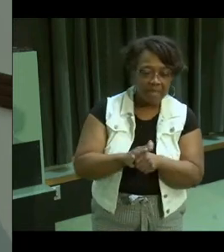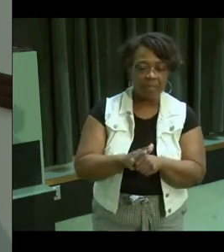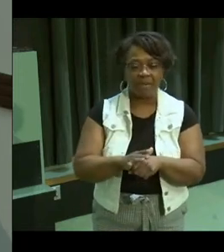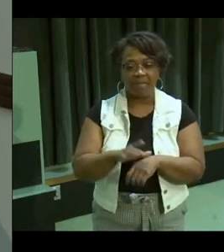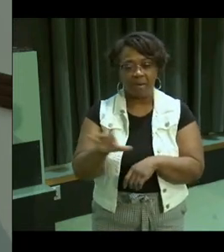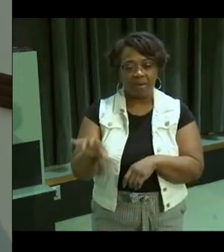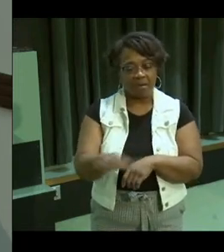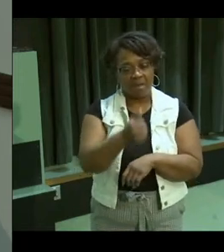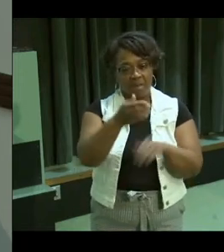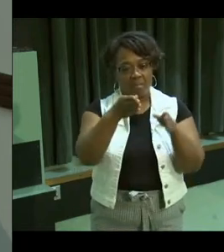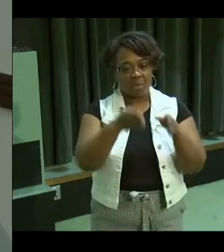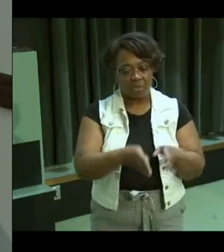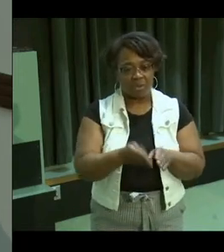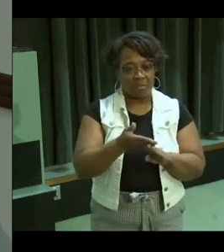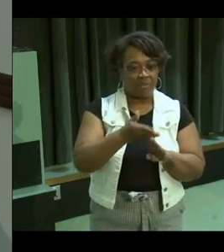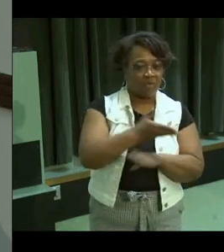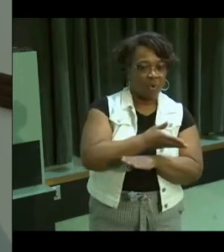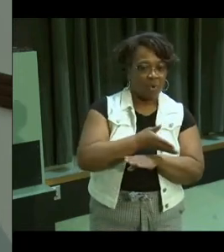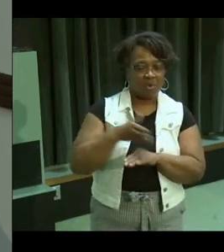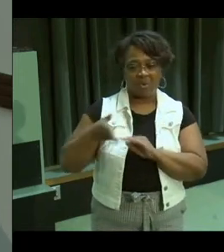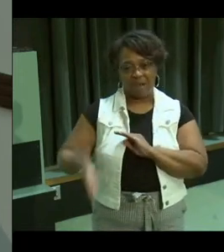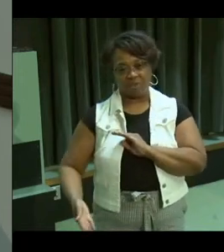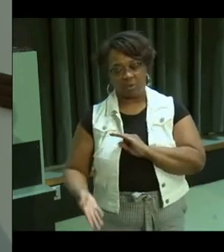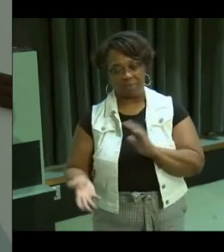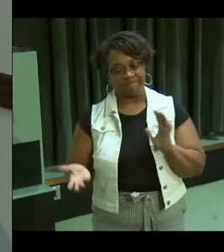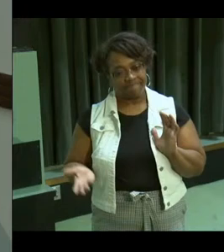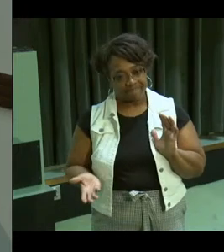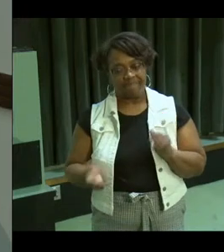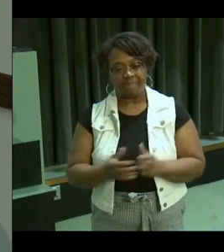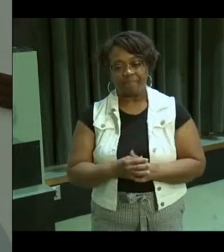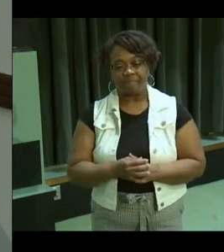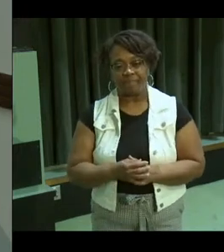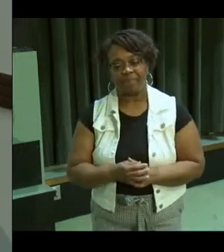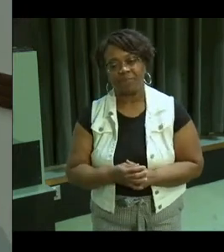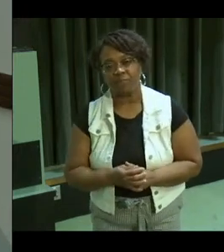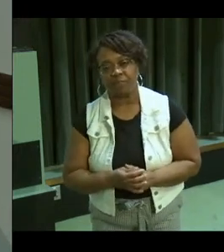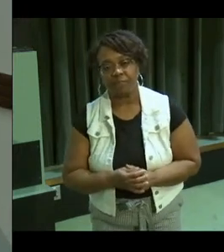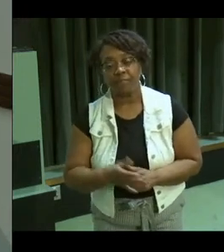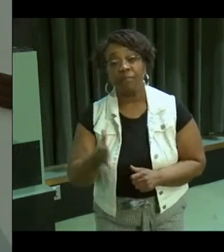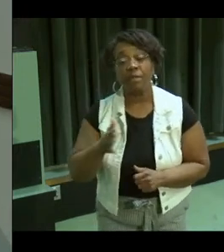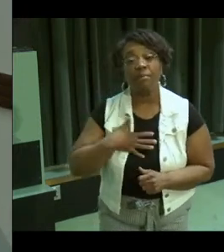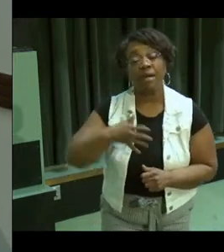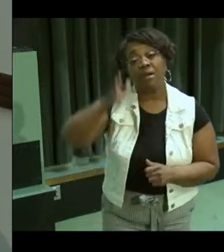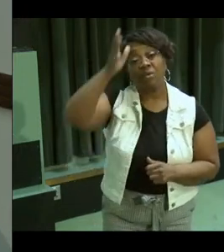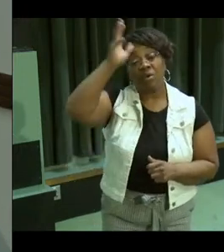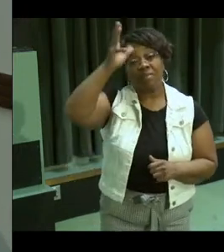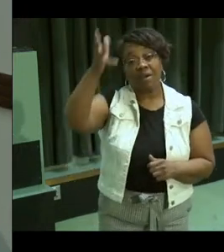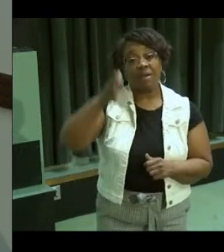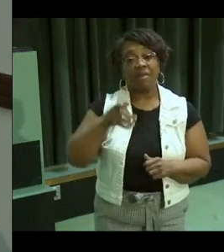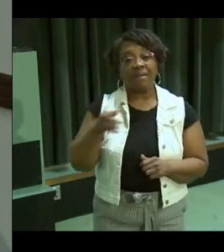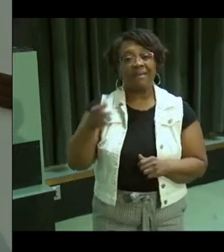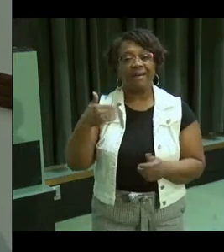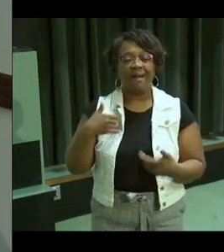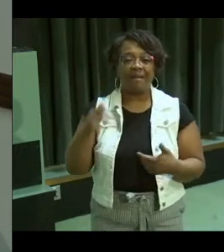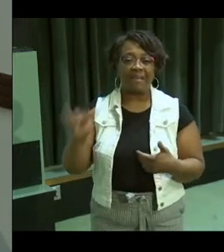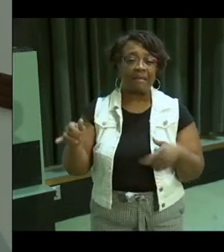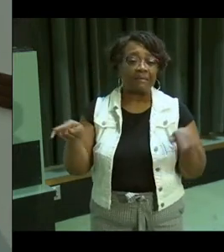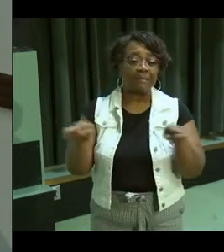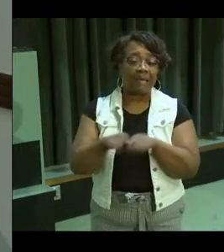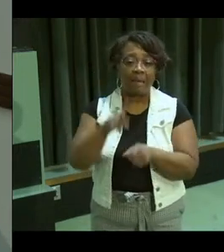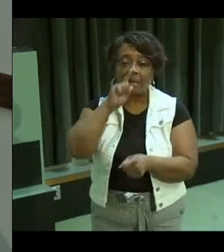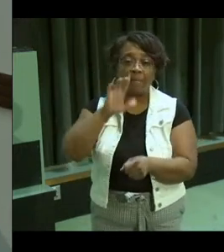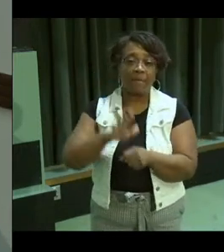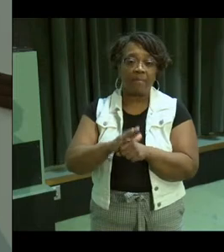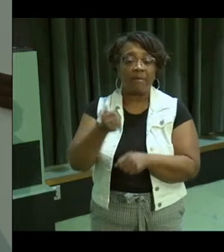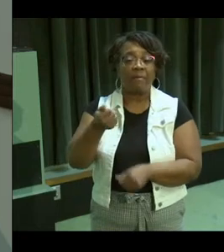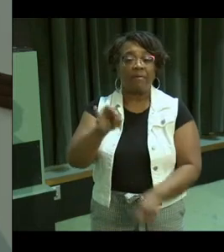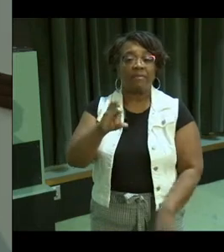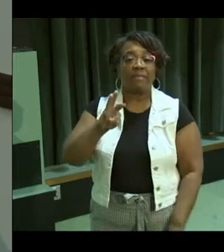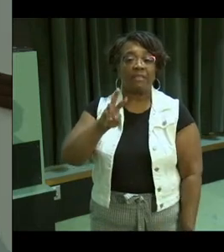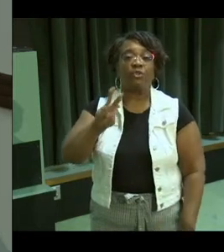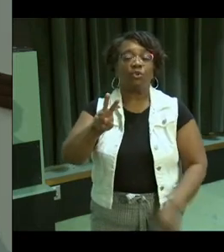person before or since. And it